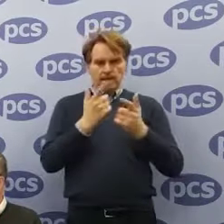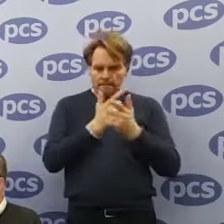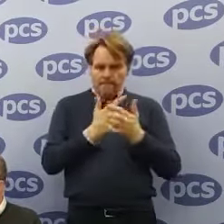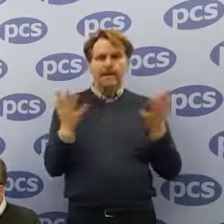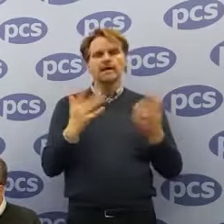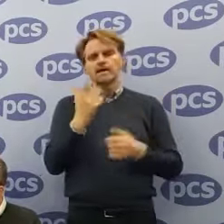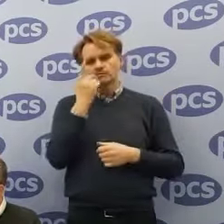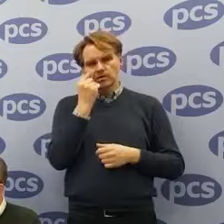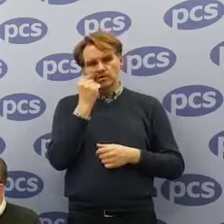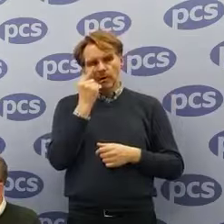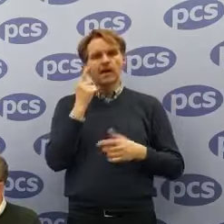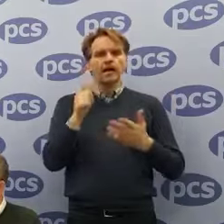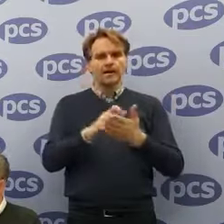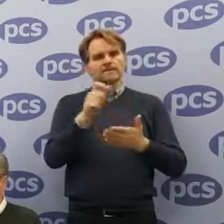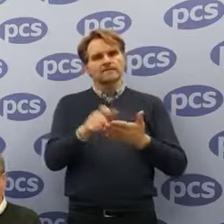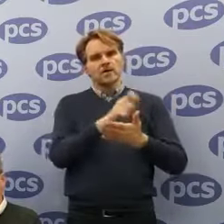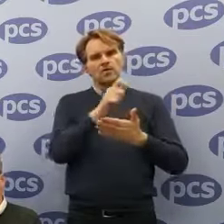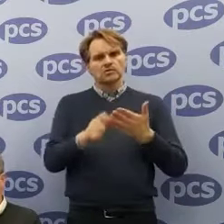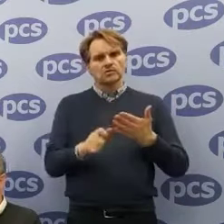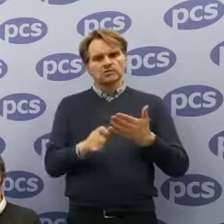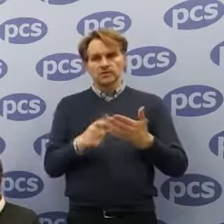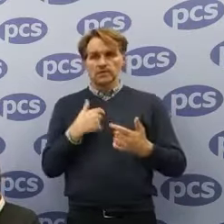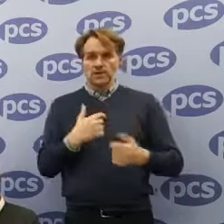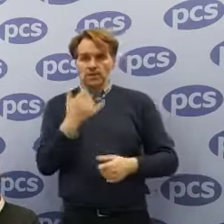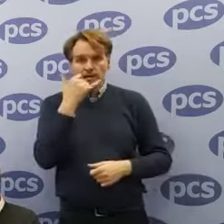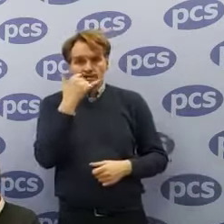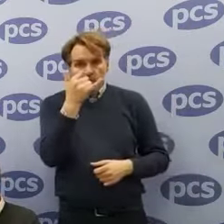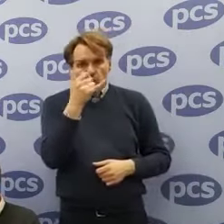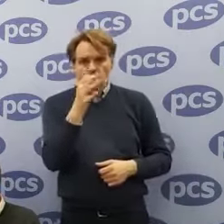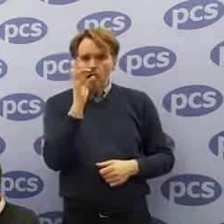we can, we contact you by phone, so for some reason you haven't received your